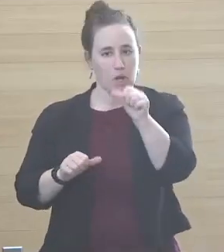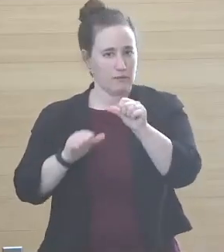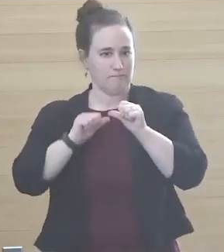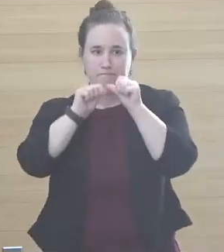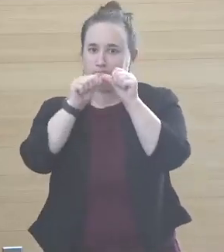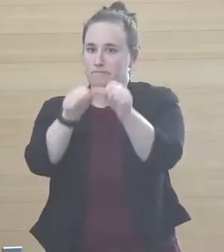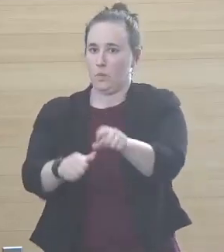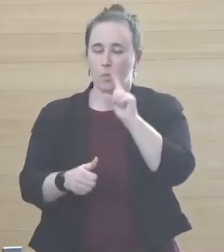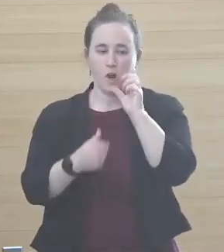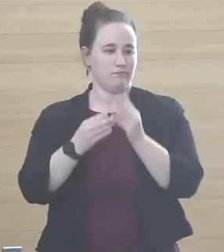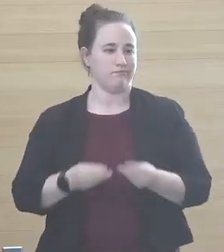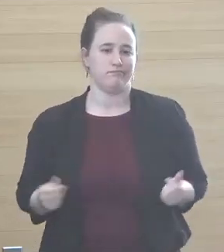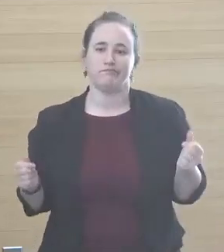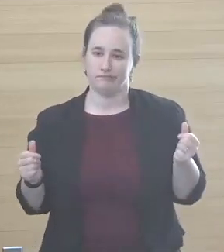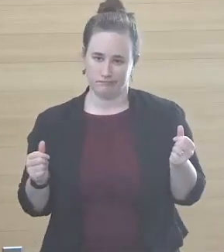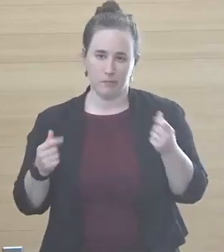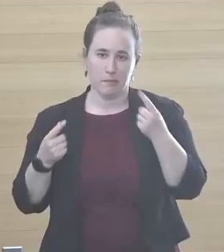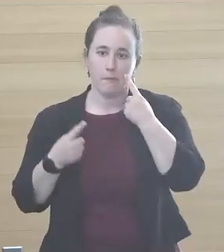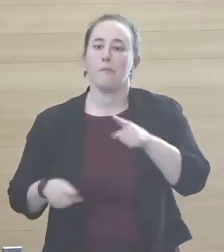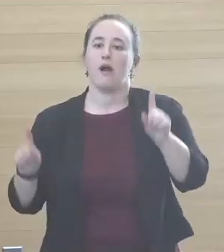had getting the results that they did.